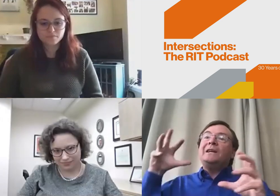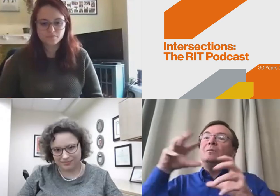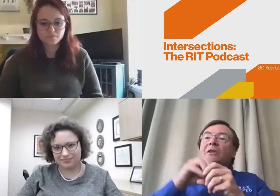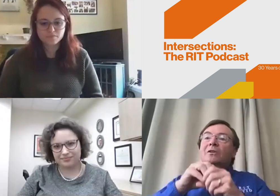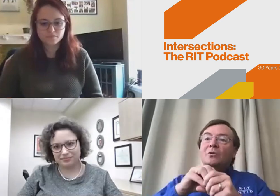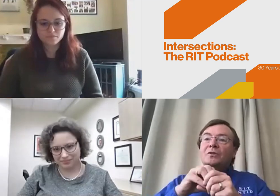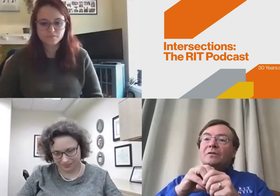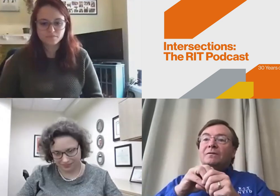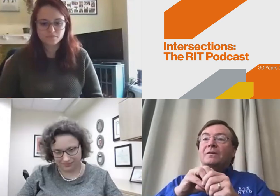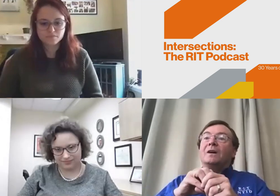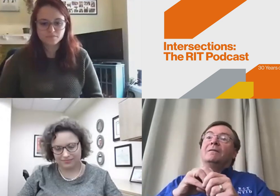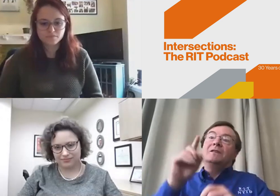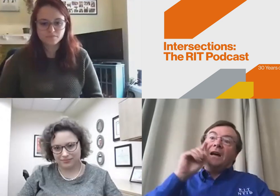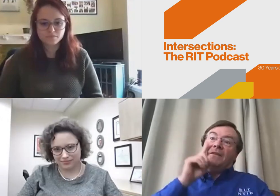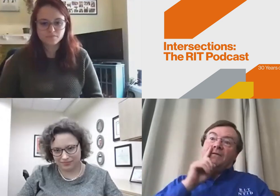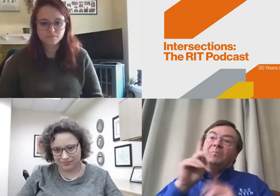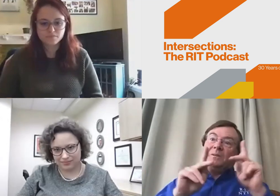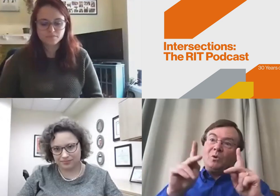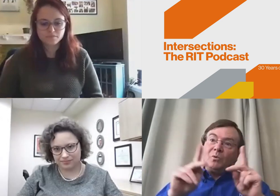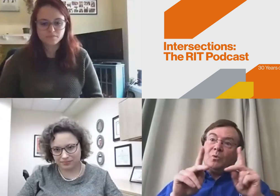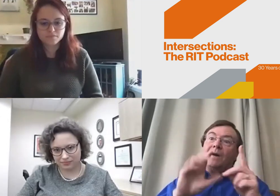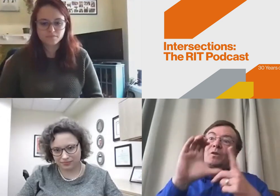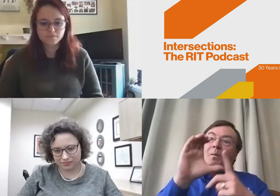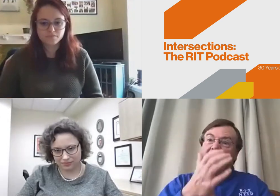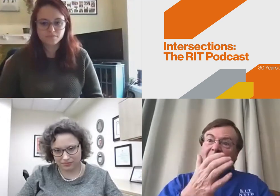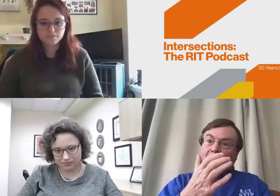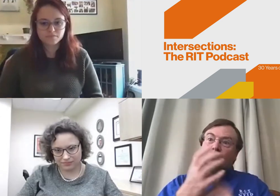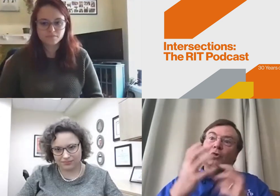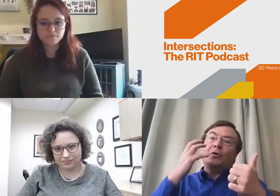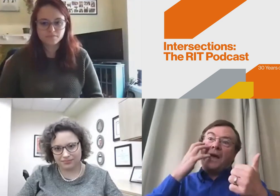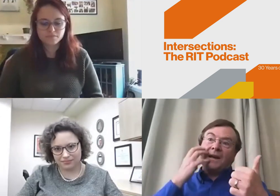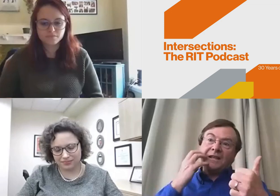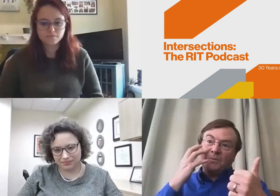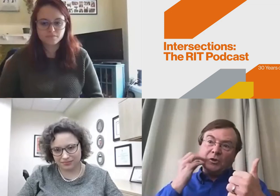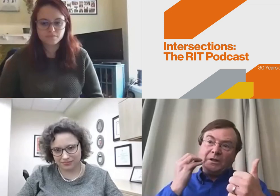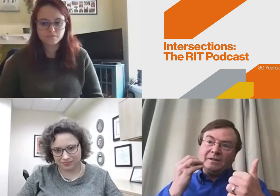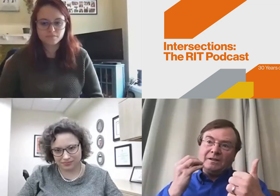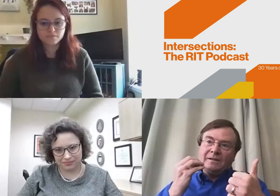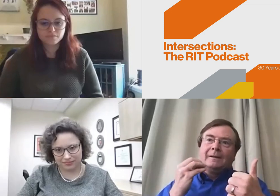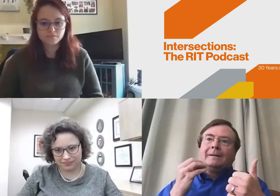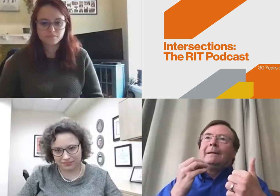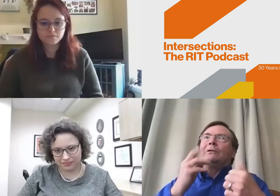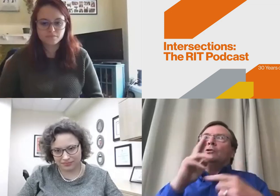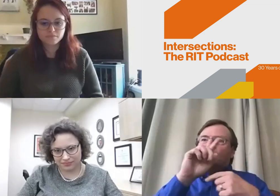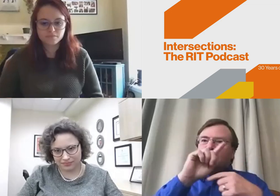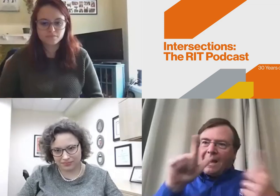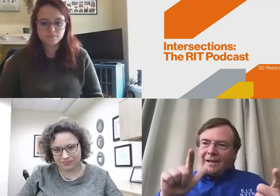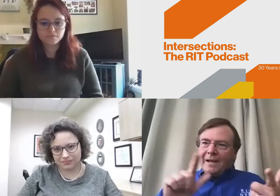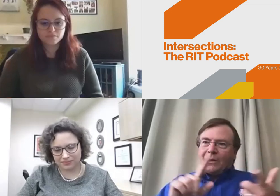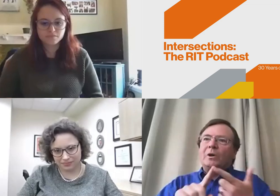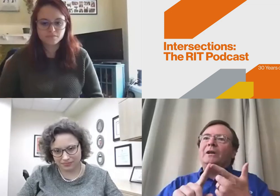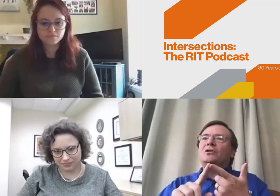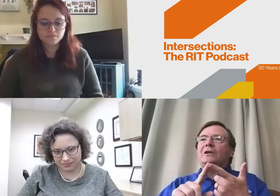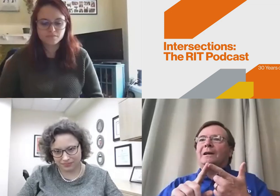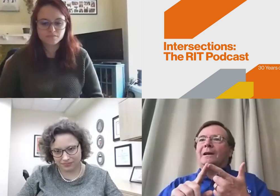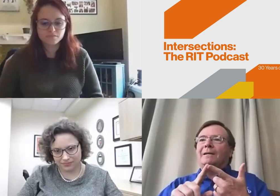be inclusive of deaf people who come from that culture, that experience, use sign language,